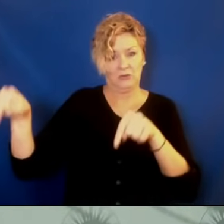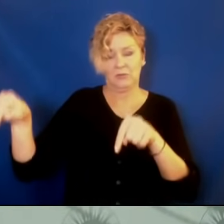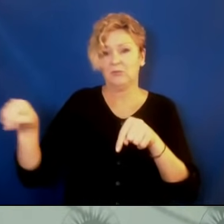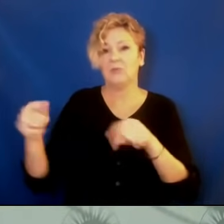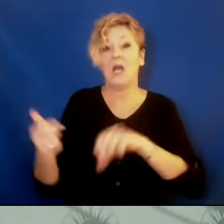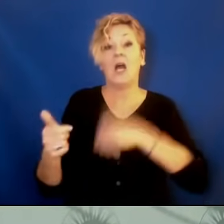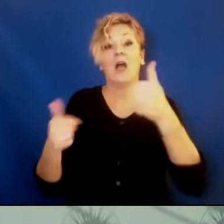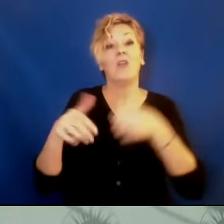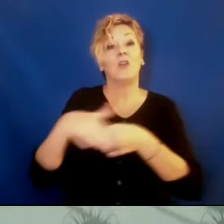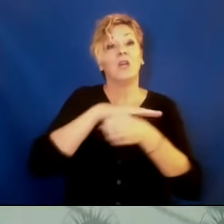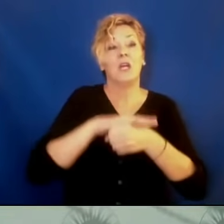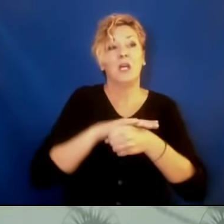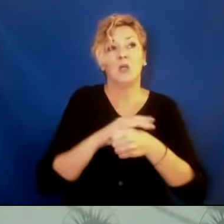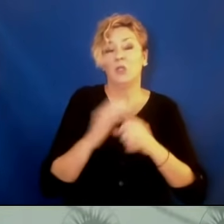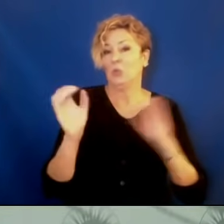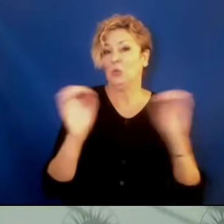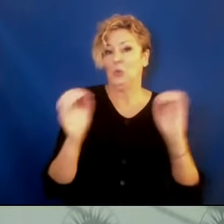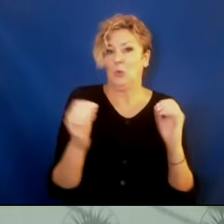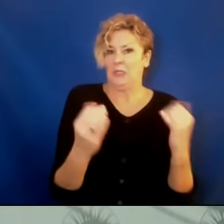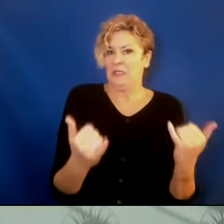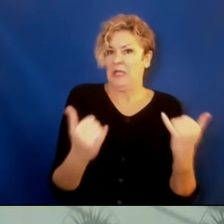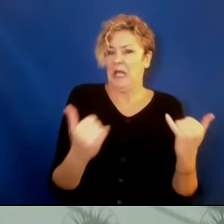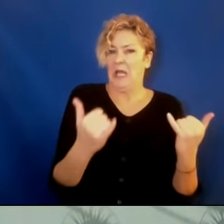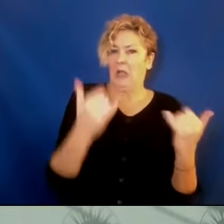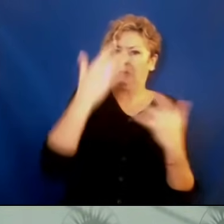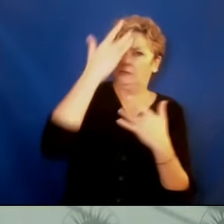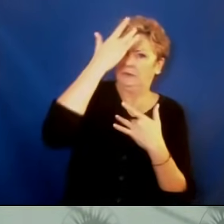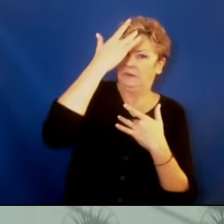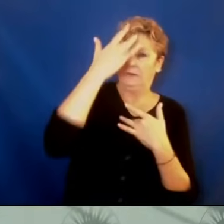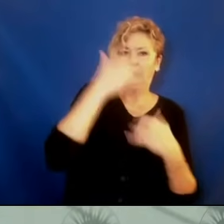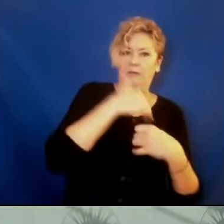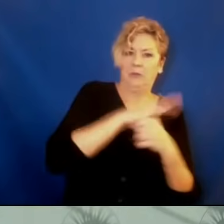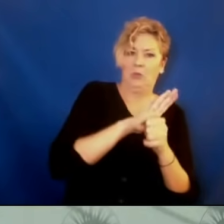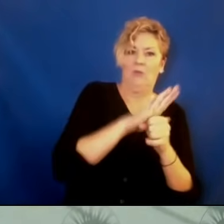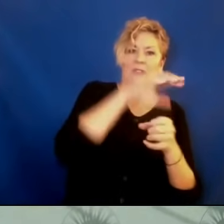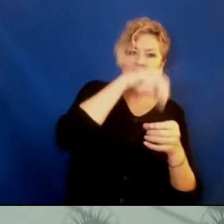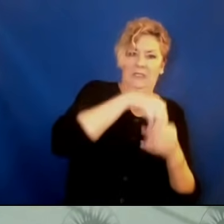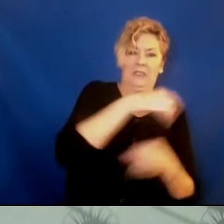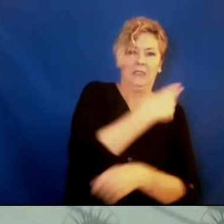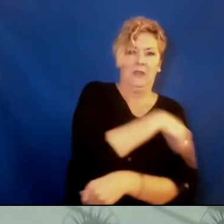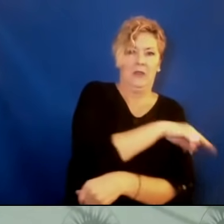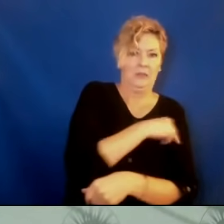record numbers of surgeries in British Columbia, for example, and that is an enormous achievement for our